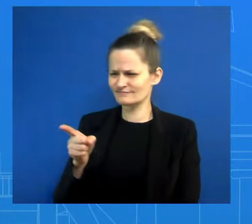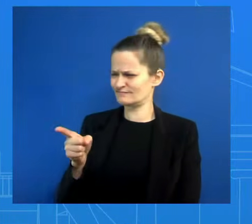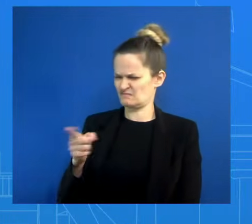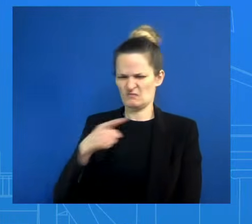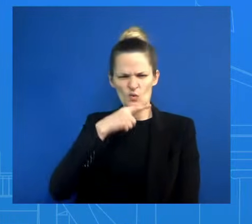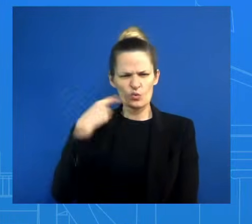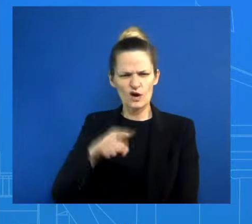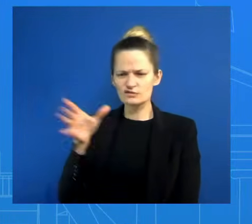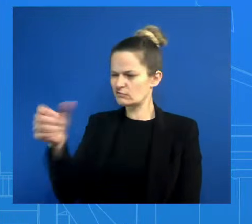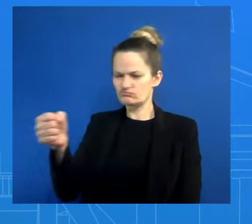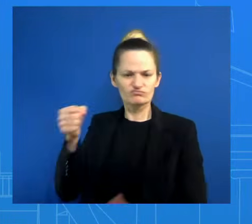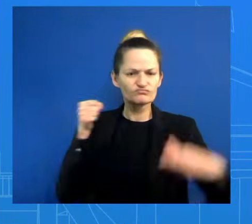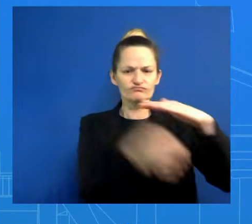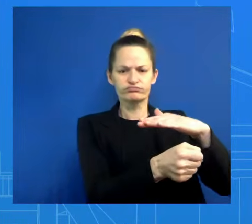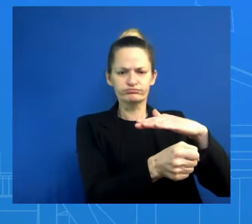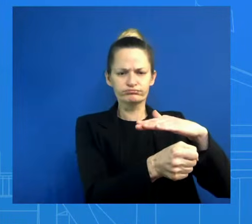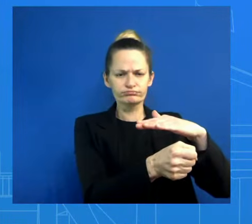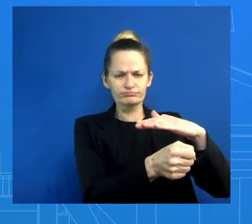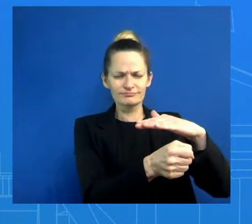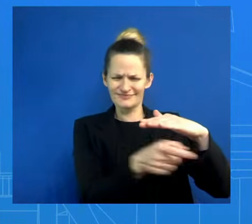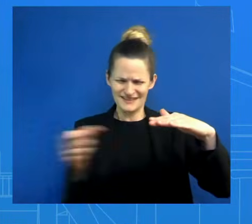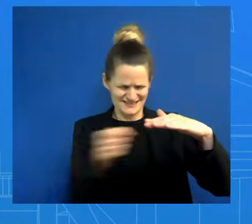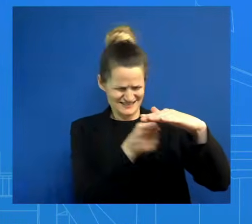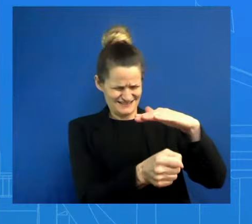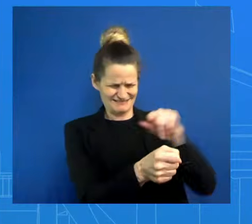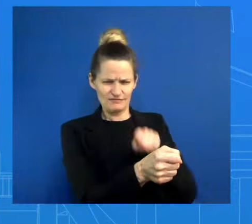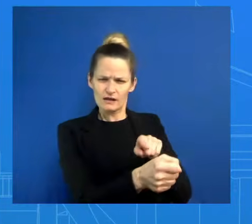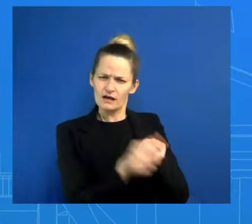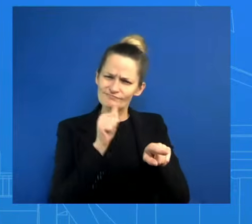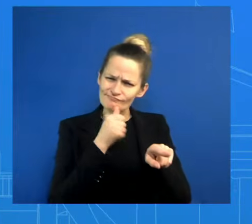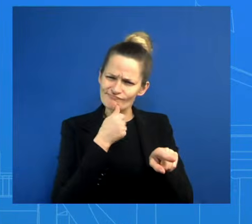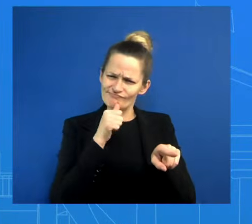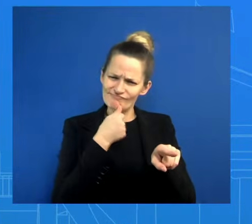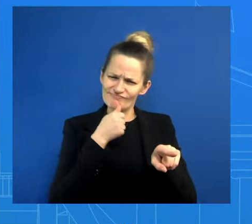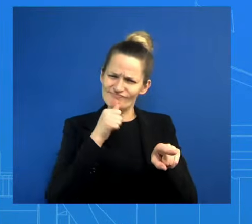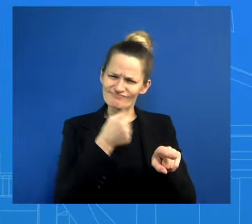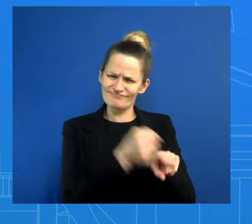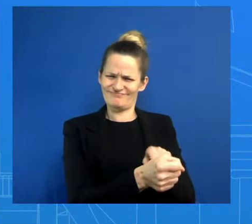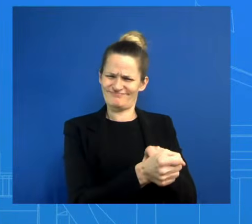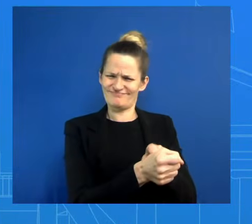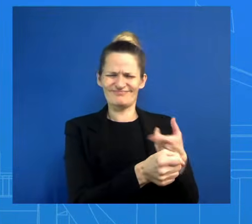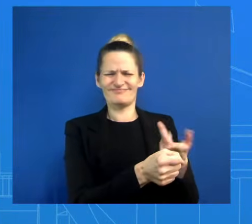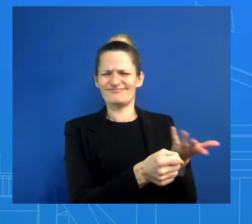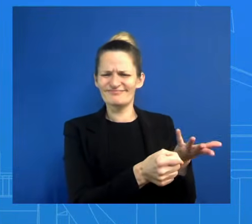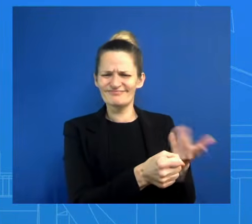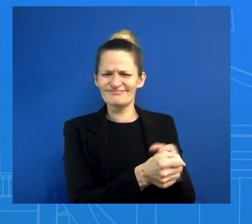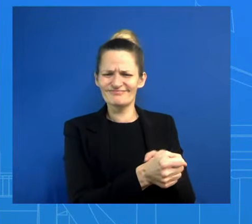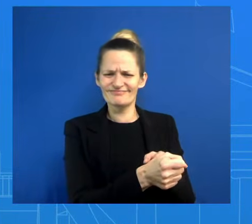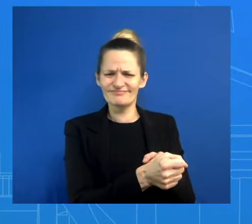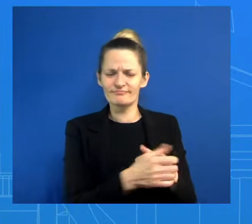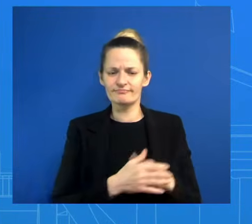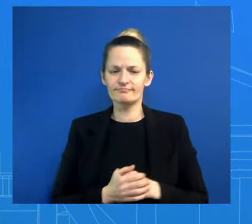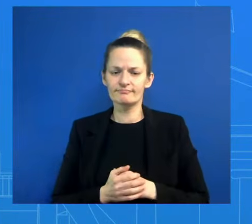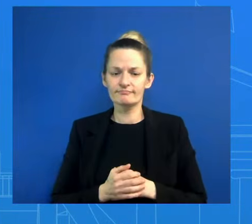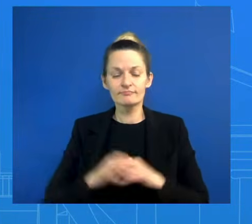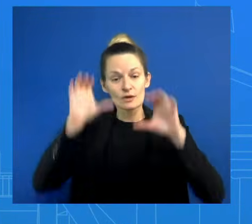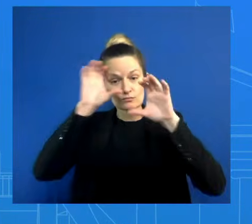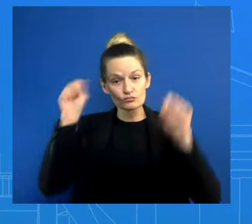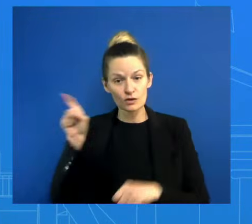And so that means something to the President. He believes, you know, the -- when you have an American passport, it means something.